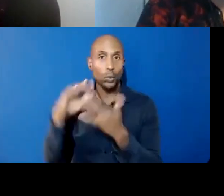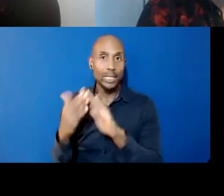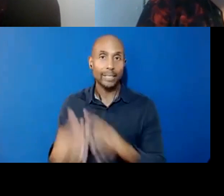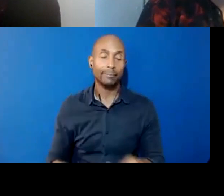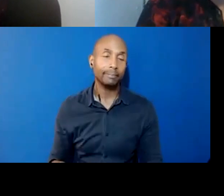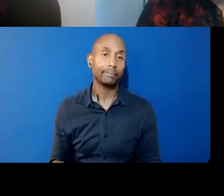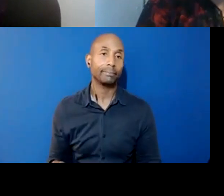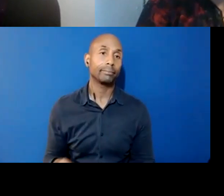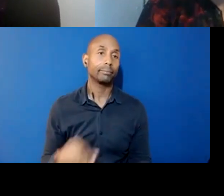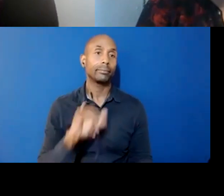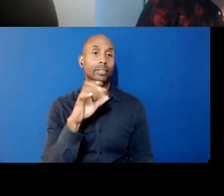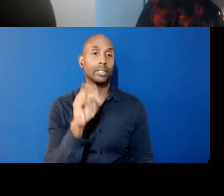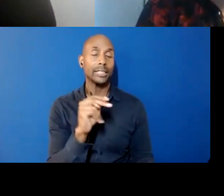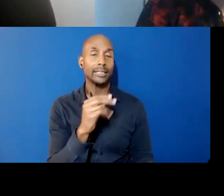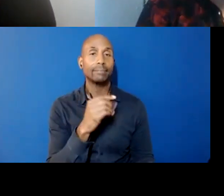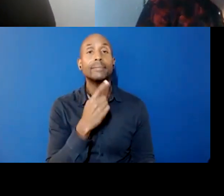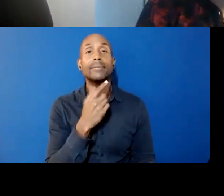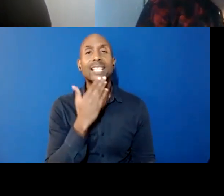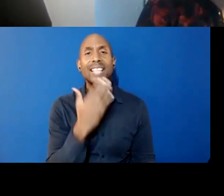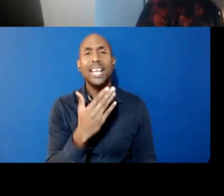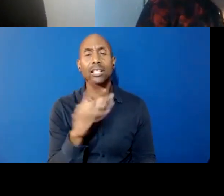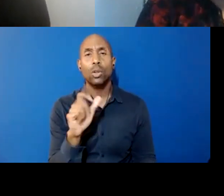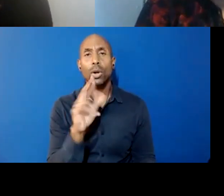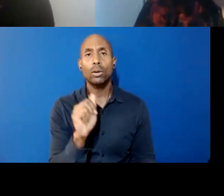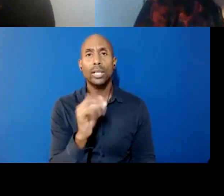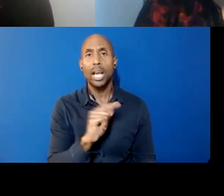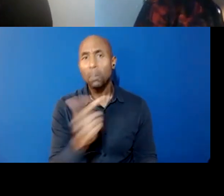Teneisha, what about you and going back to your earlier experience.